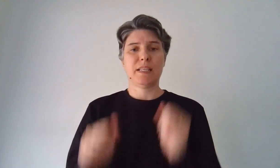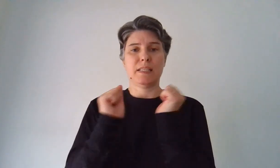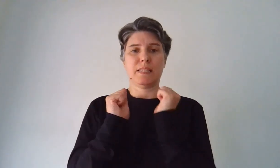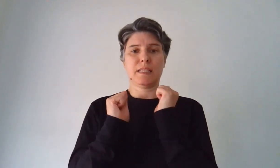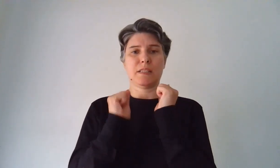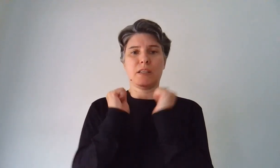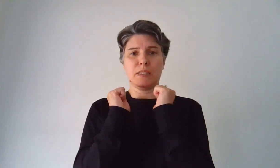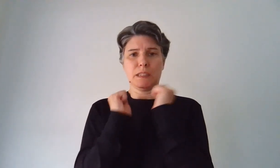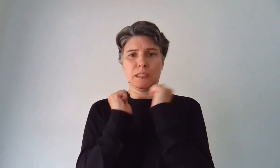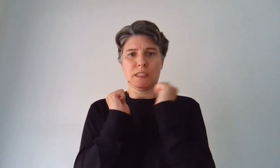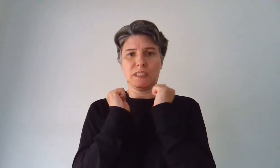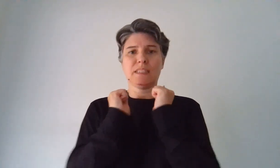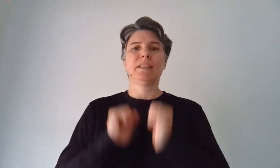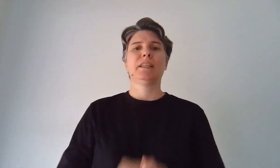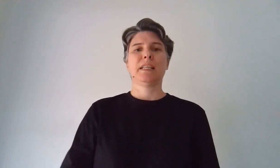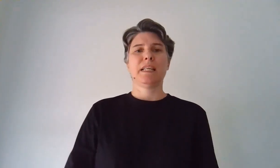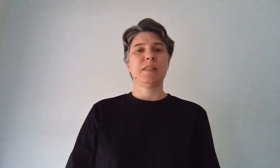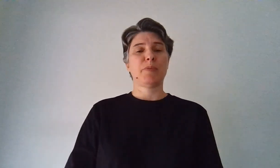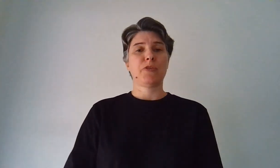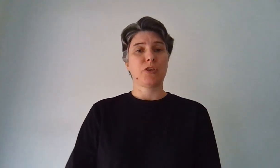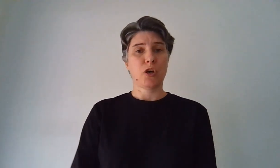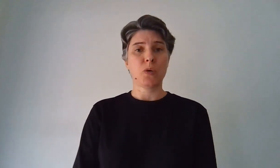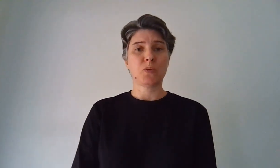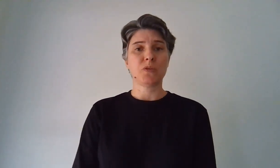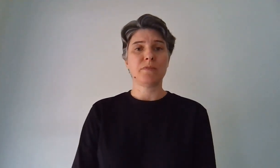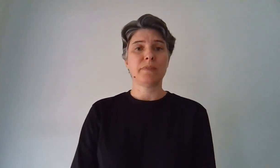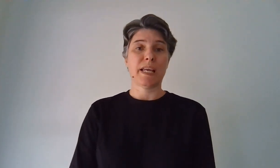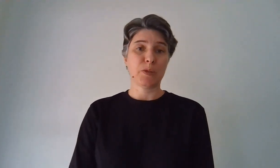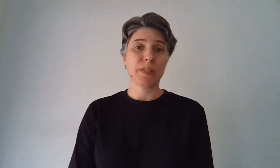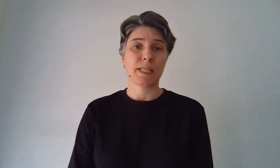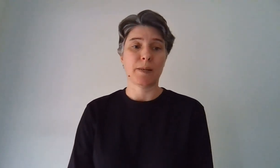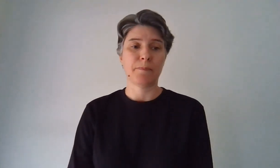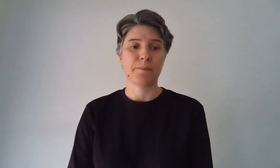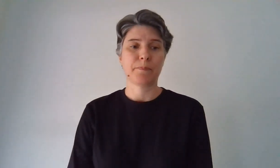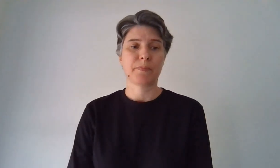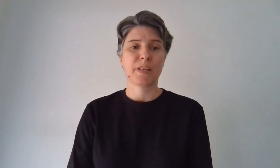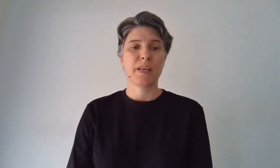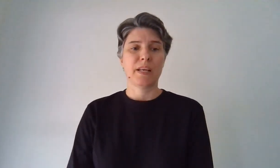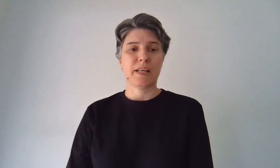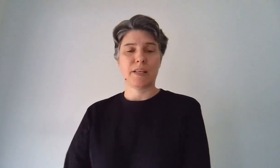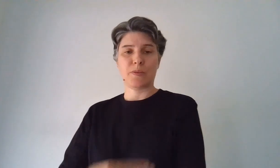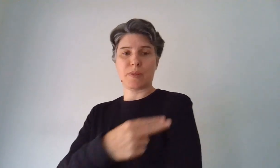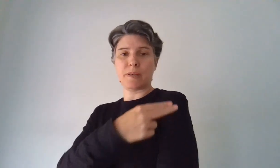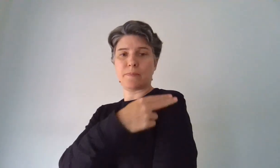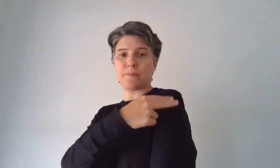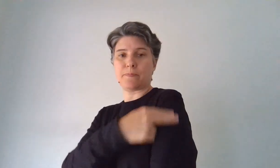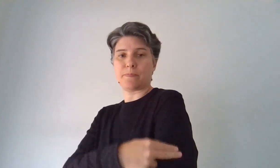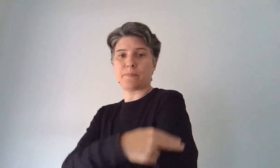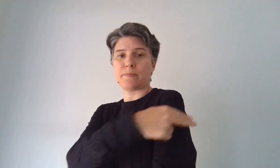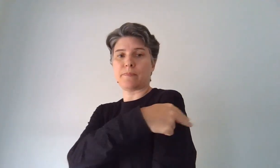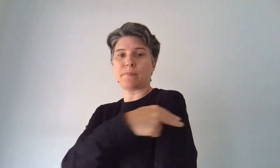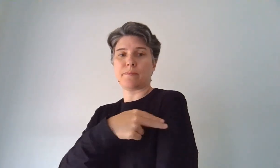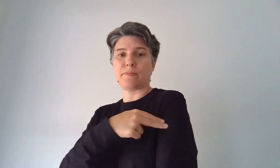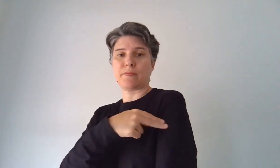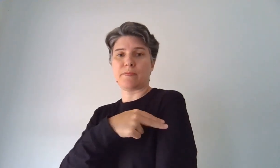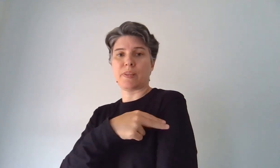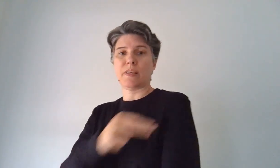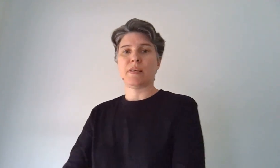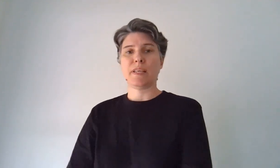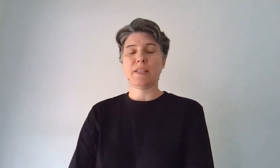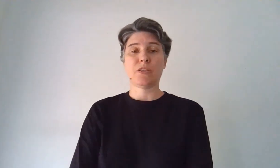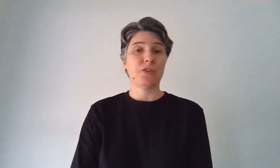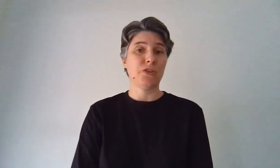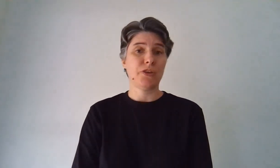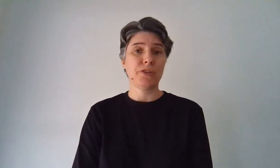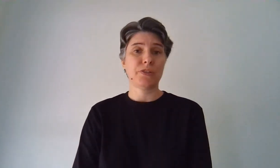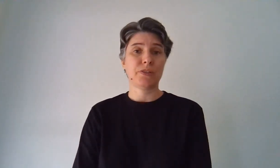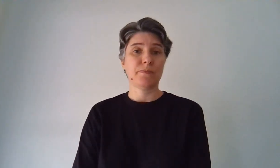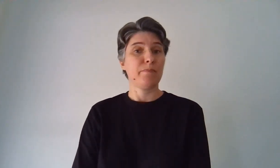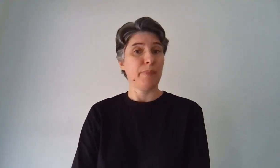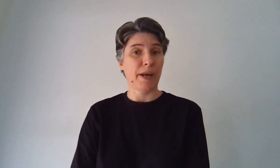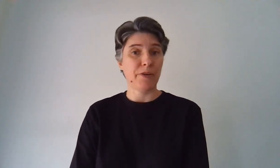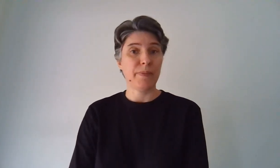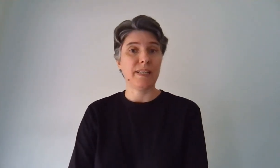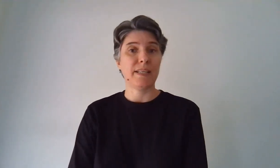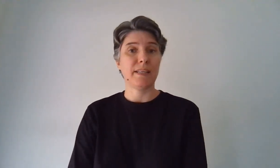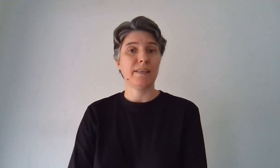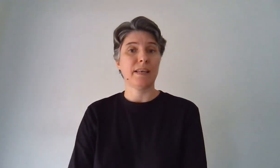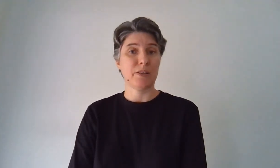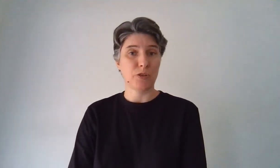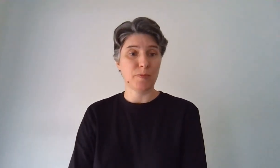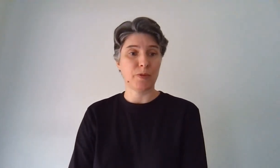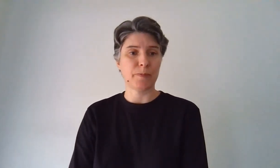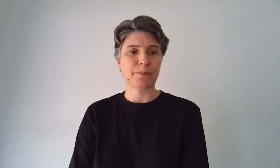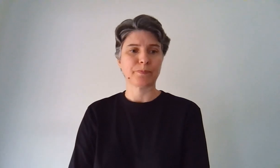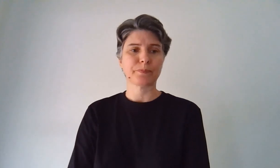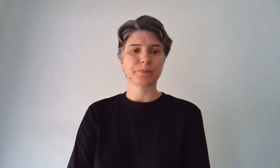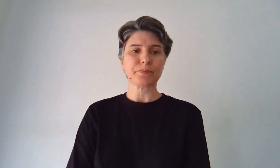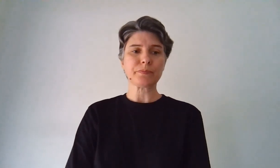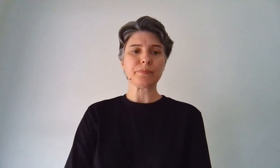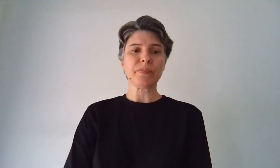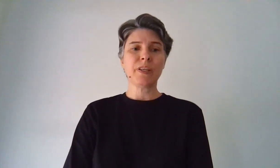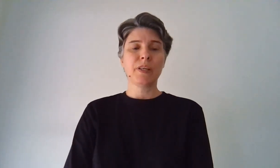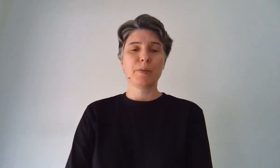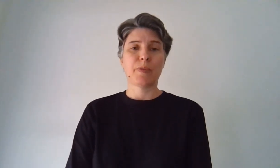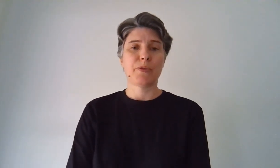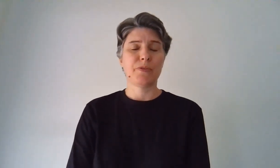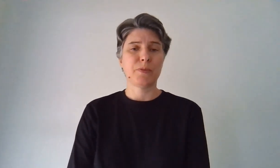is this sign - is both cold and winter. Another one is nurse, paramedic and hospital. Both of